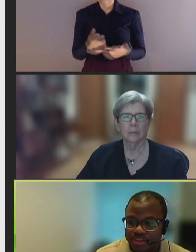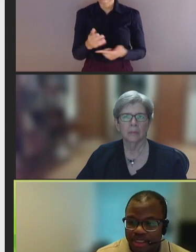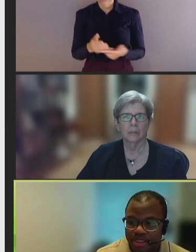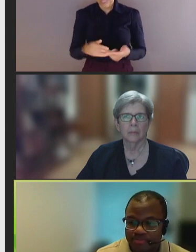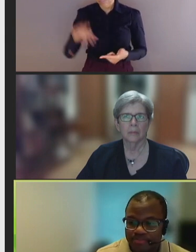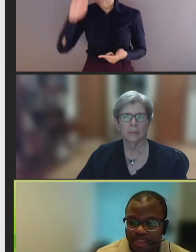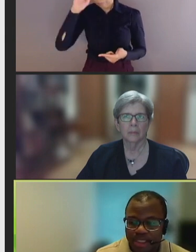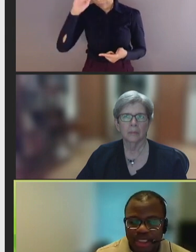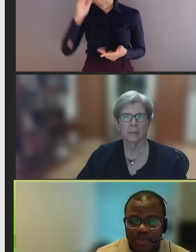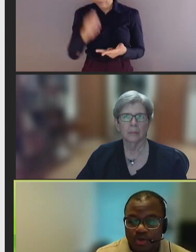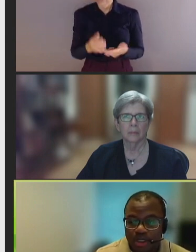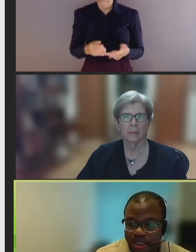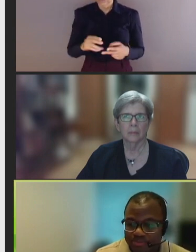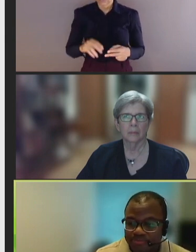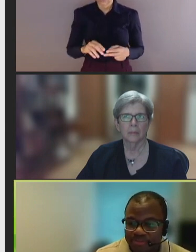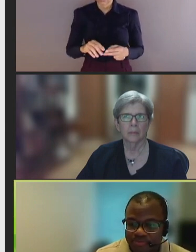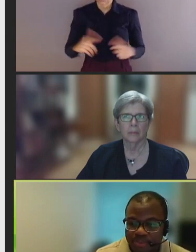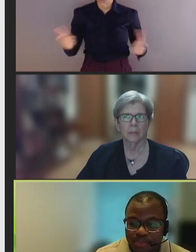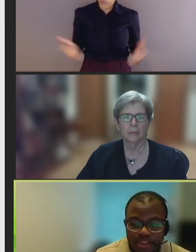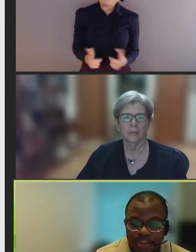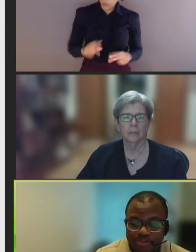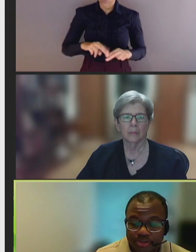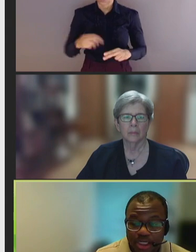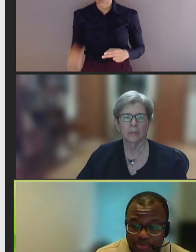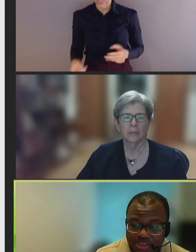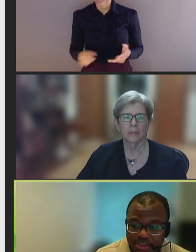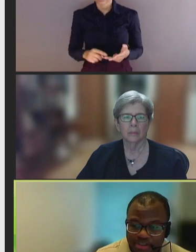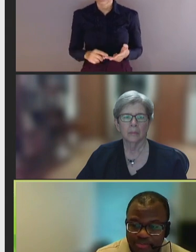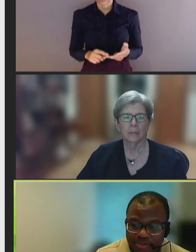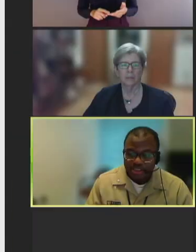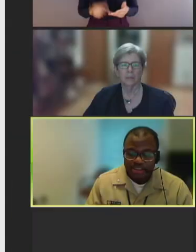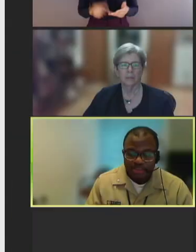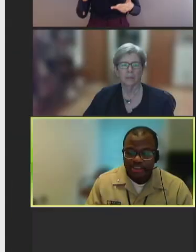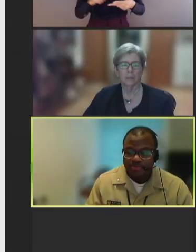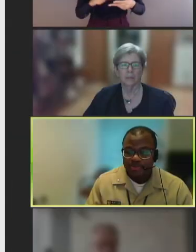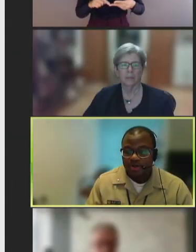time. And while cough, fever, and weight loss are common symptoms, TB has been called the